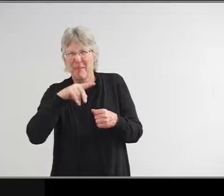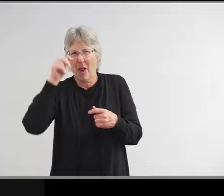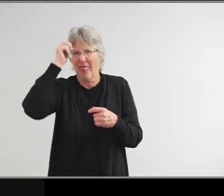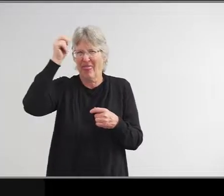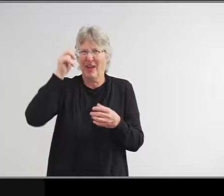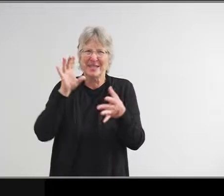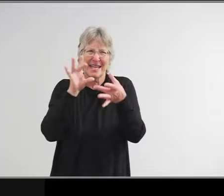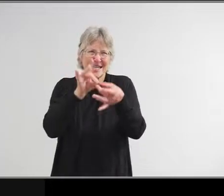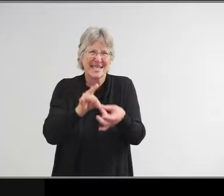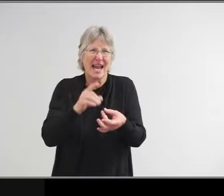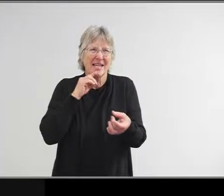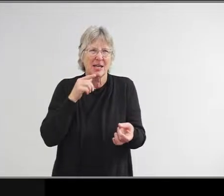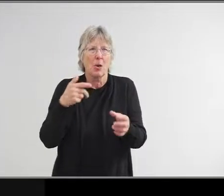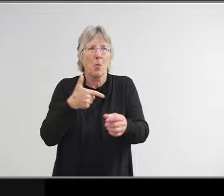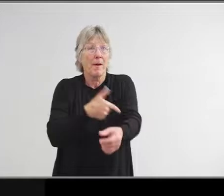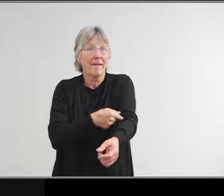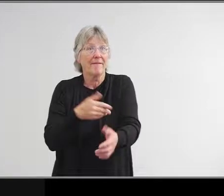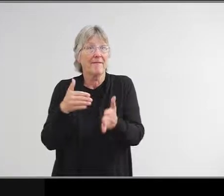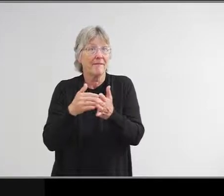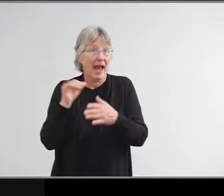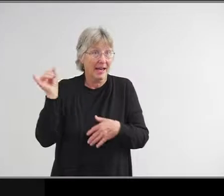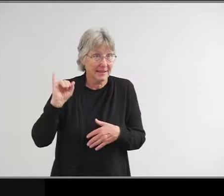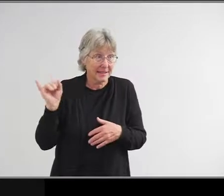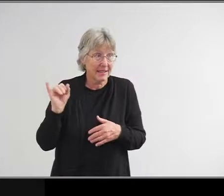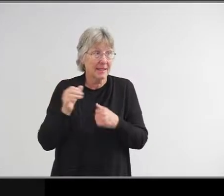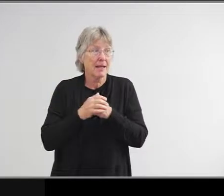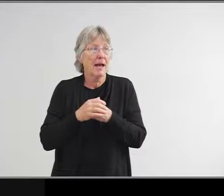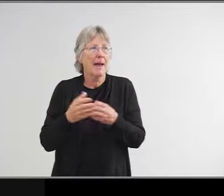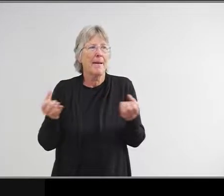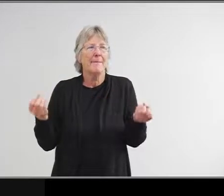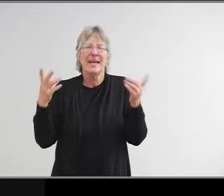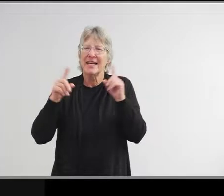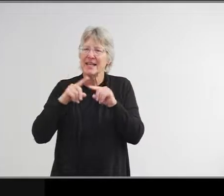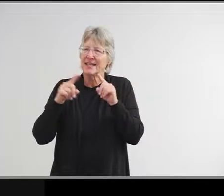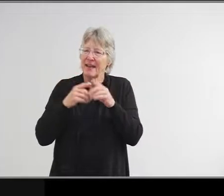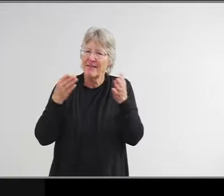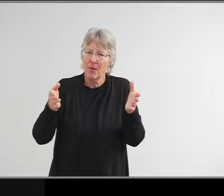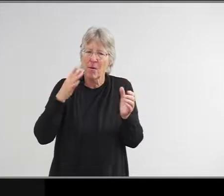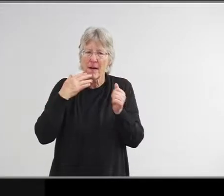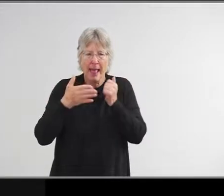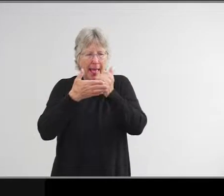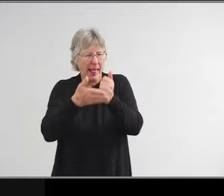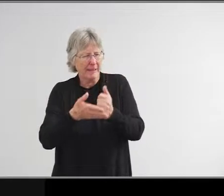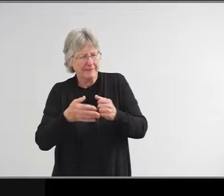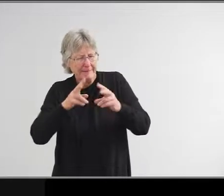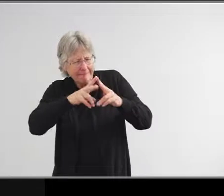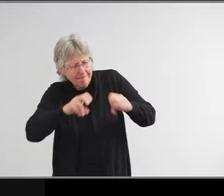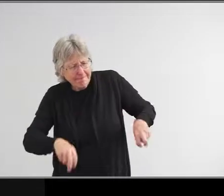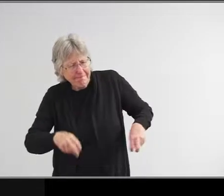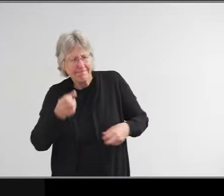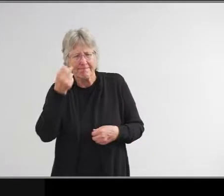Our scholars consume information in a multitude of ways and we are there to help them decipher and organize this information.